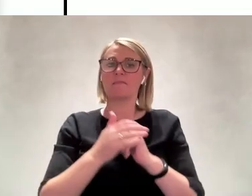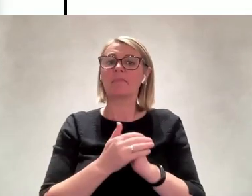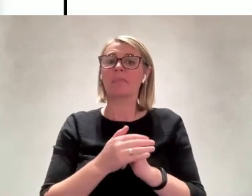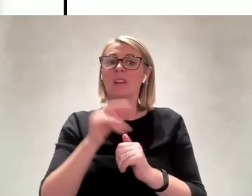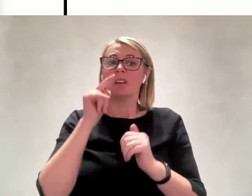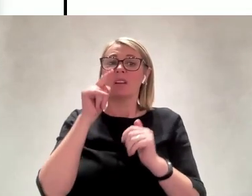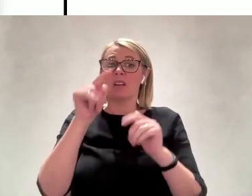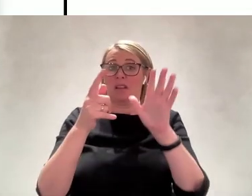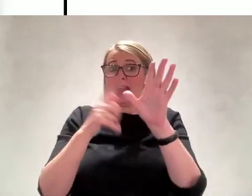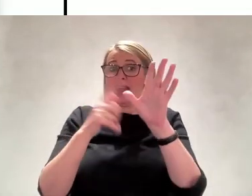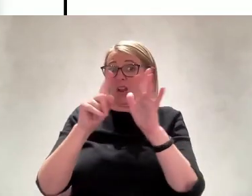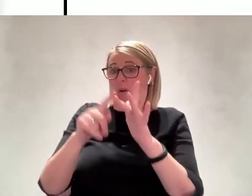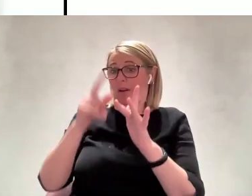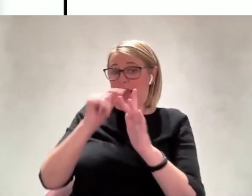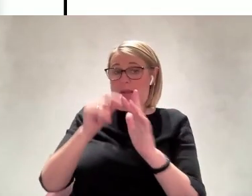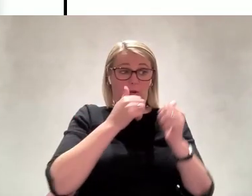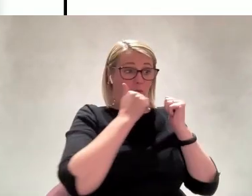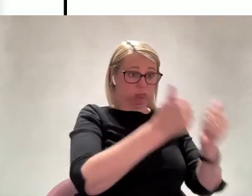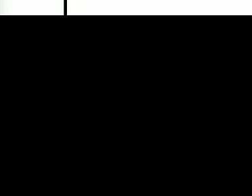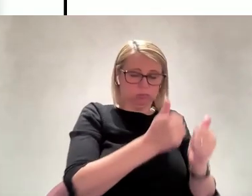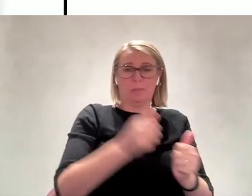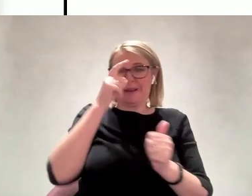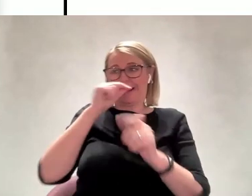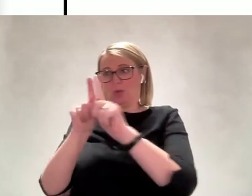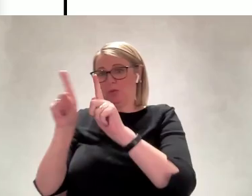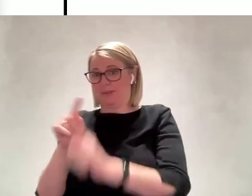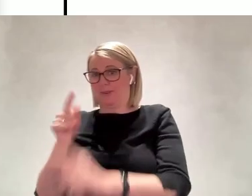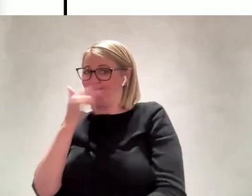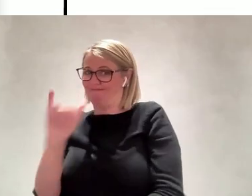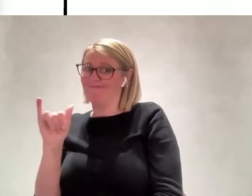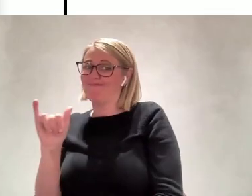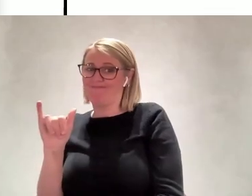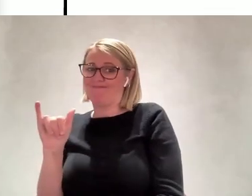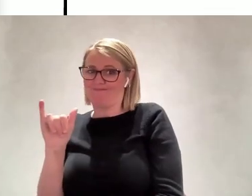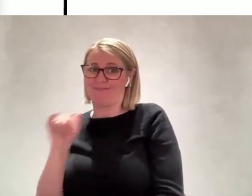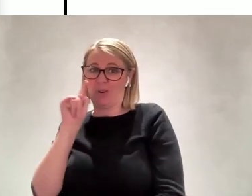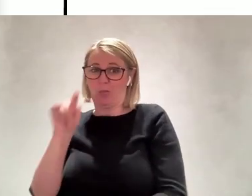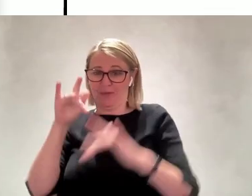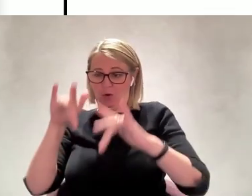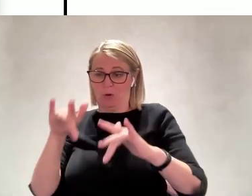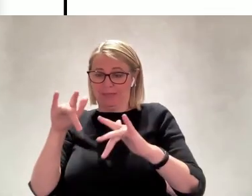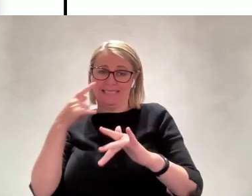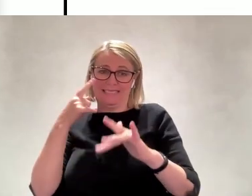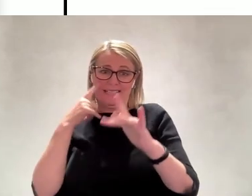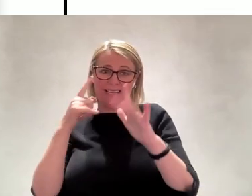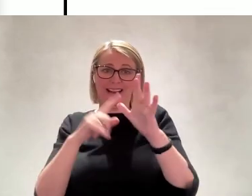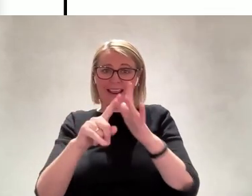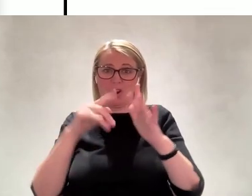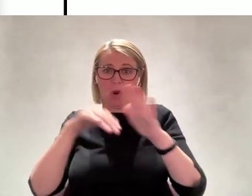good, it can also be used, obviously, for evil. And whilst we haven't at this stage seen AI in our